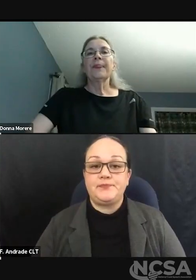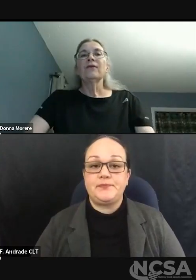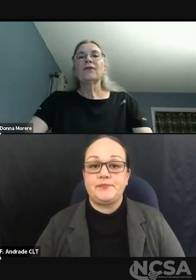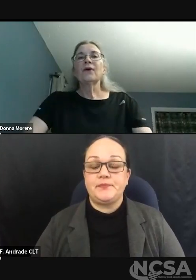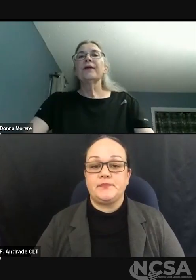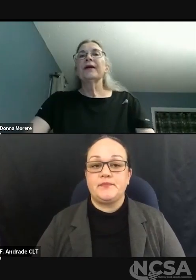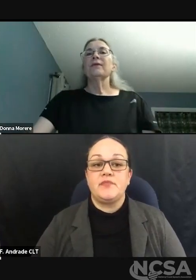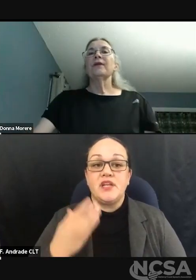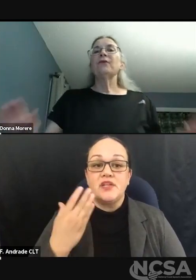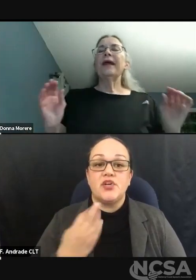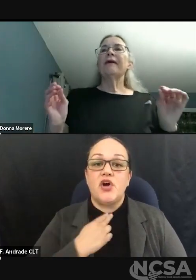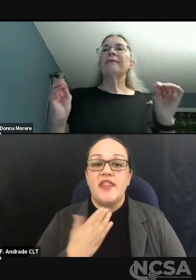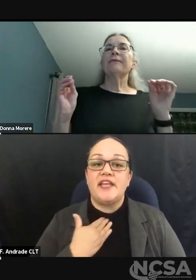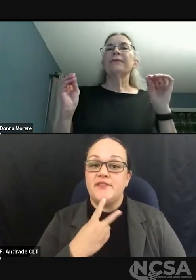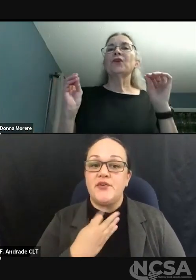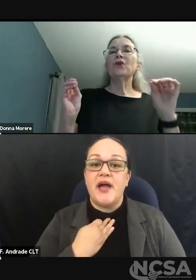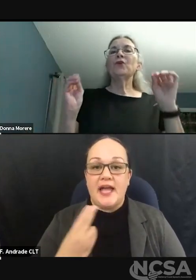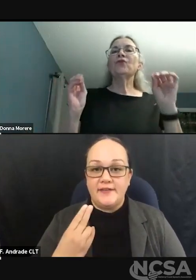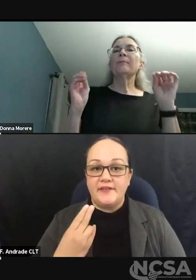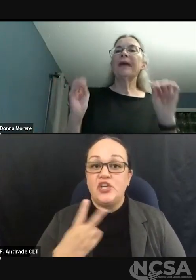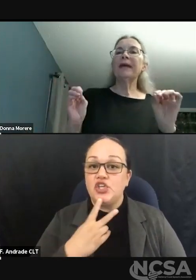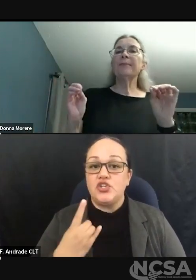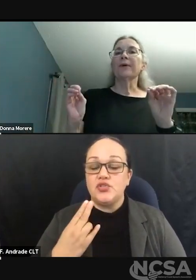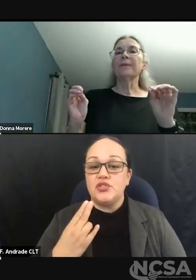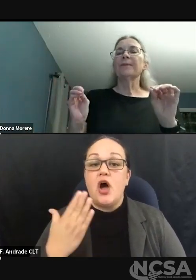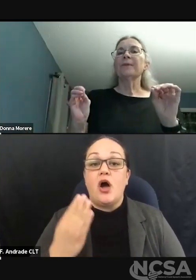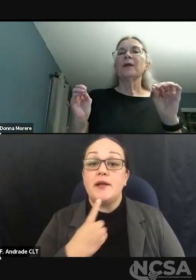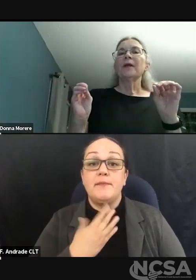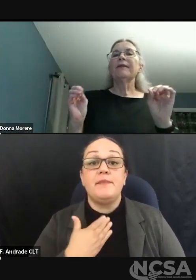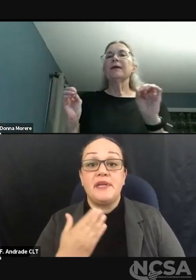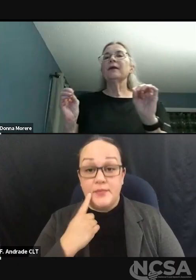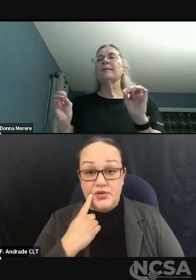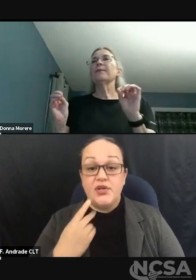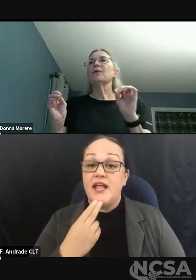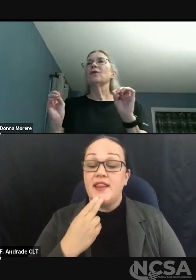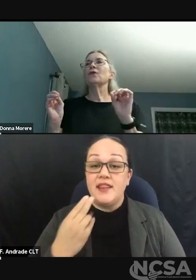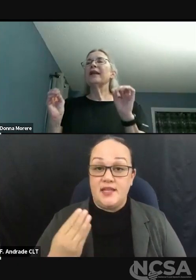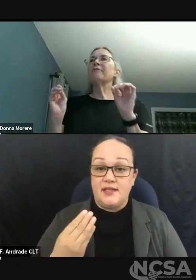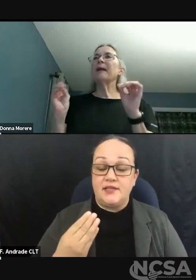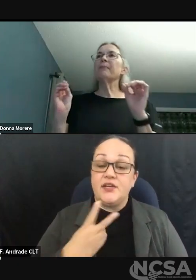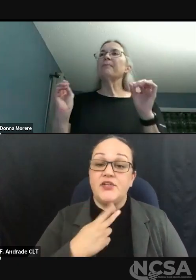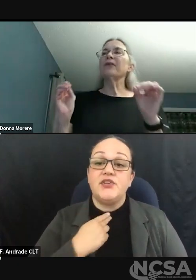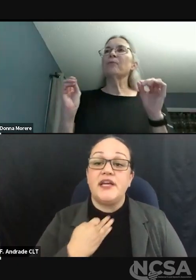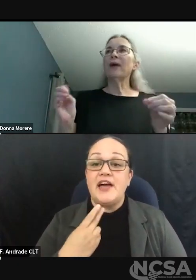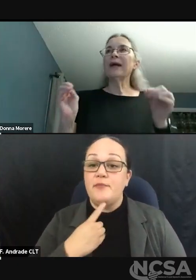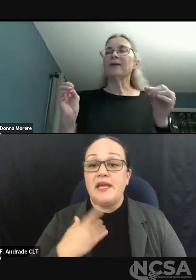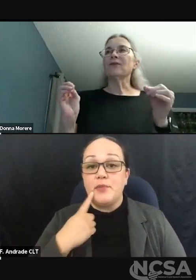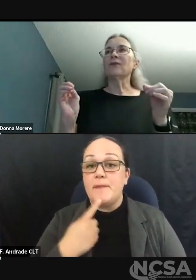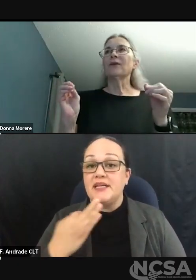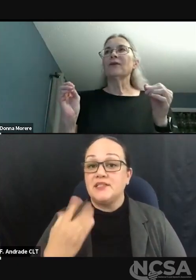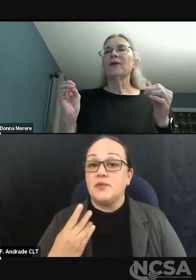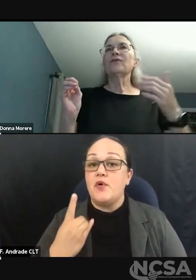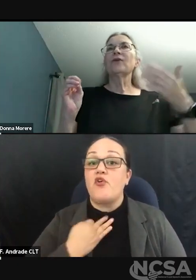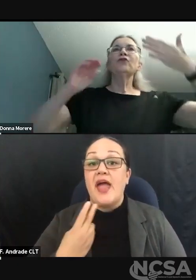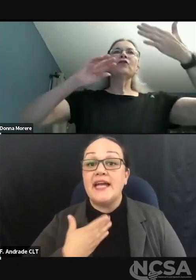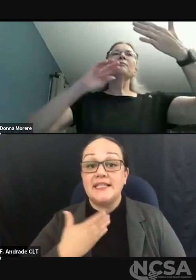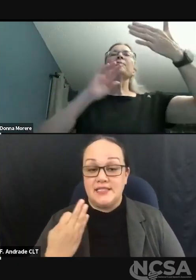so that if you have cues on paper, then you can have paper and pencil practice so that you can